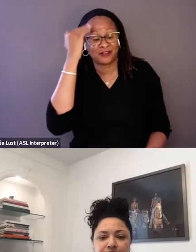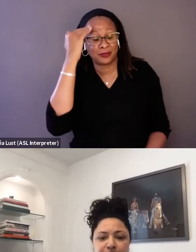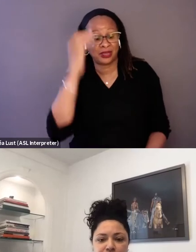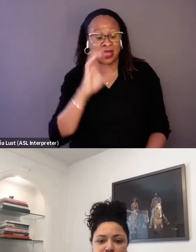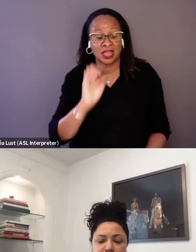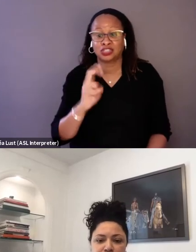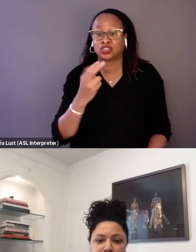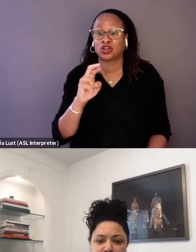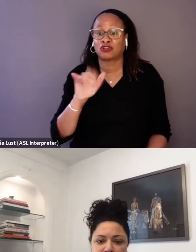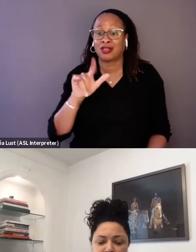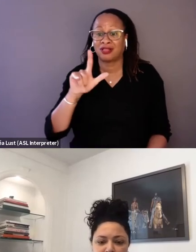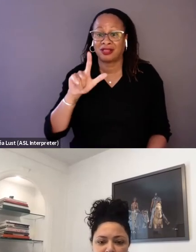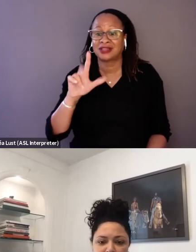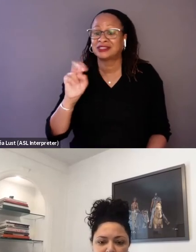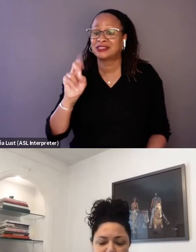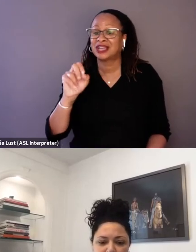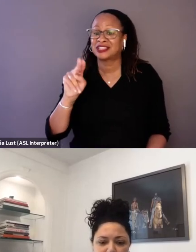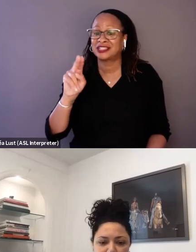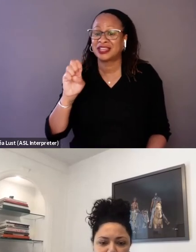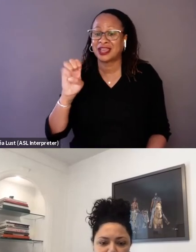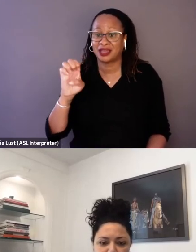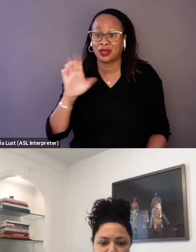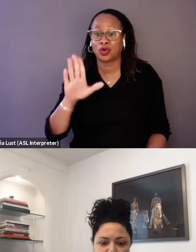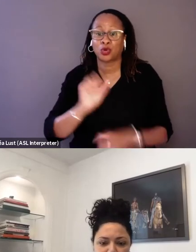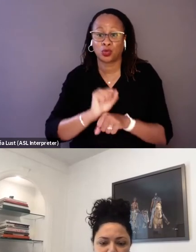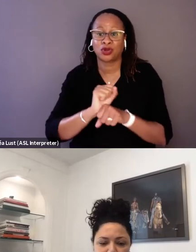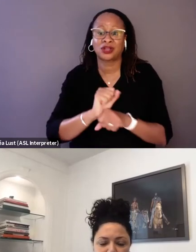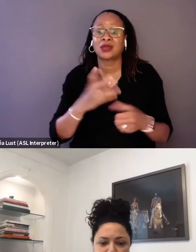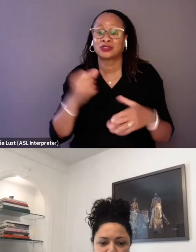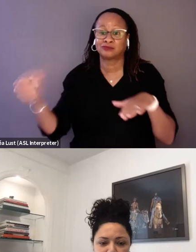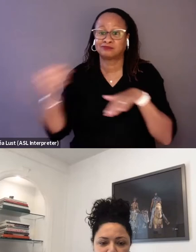his work at all, she puts herself her films frequently,